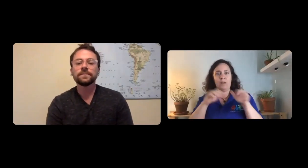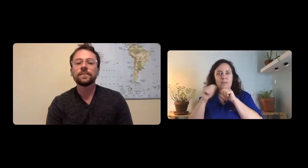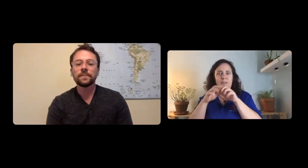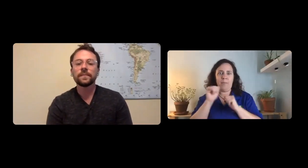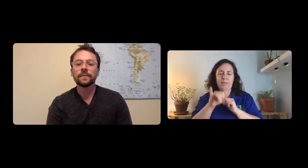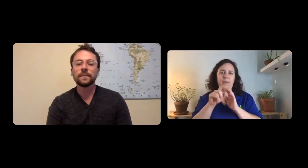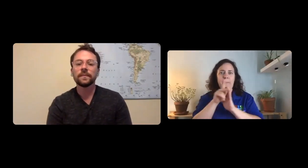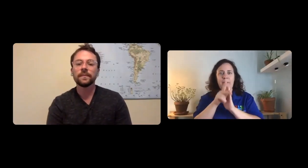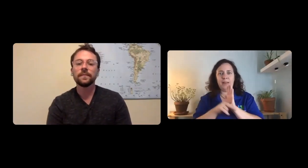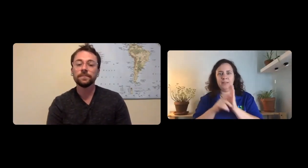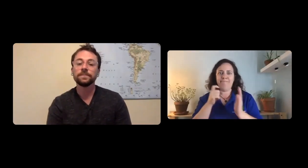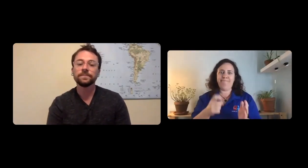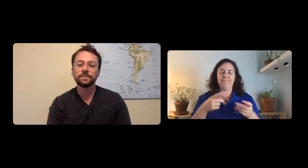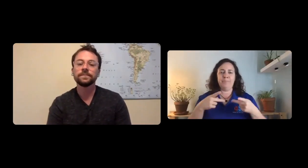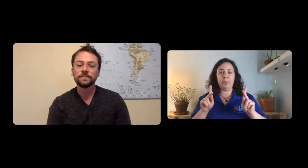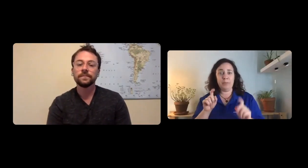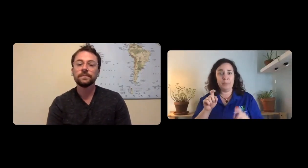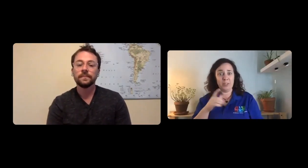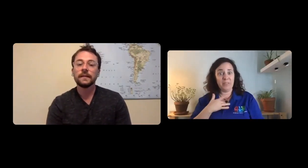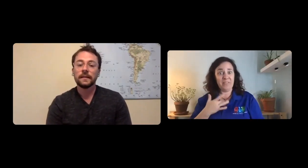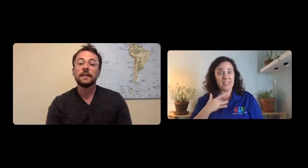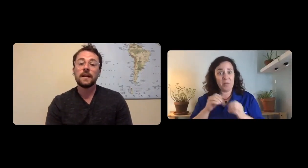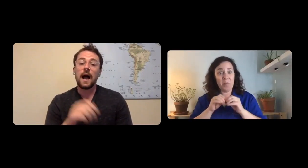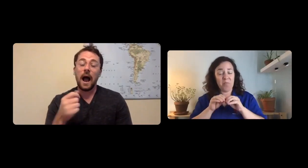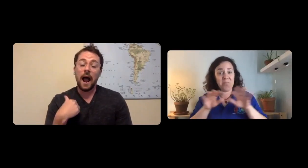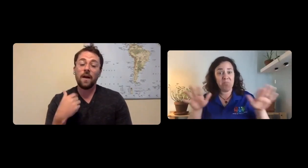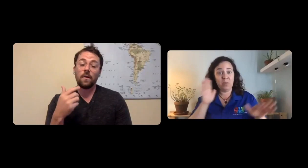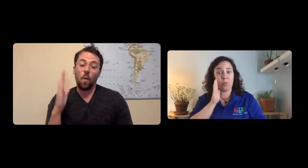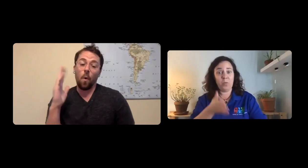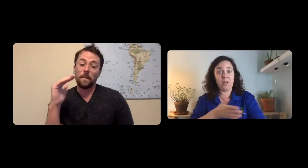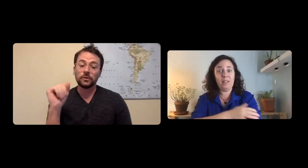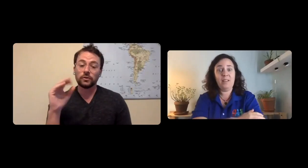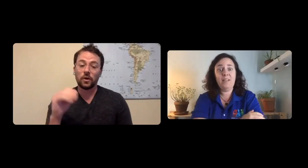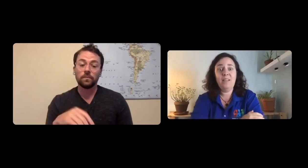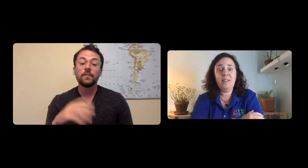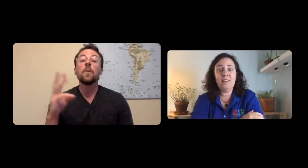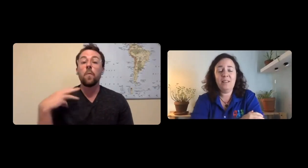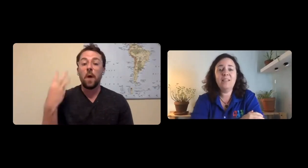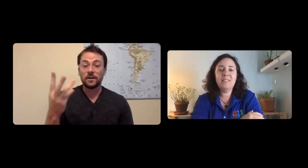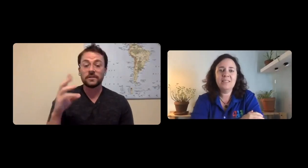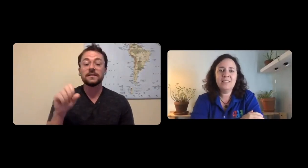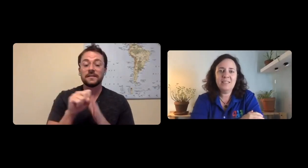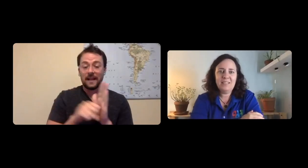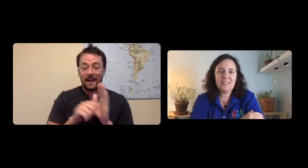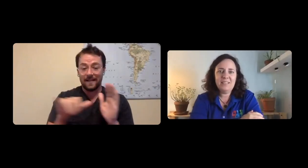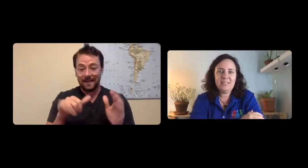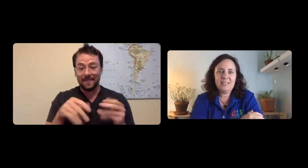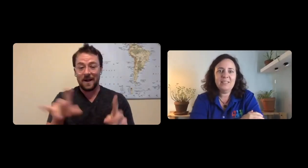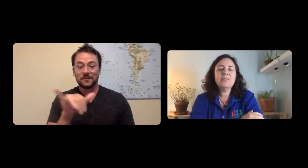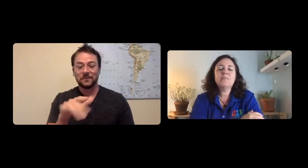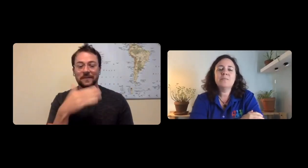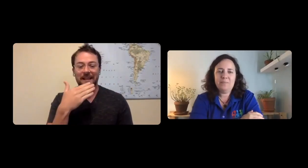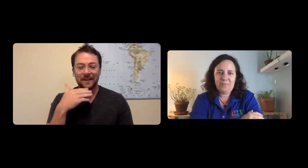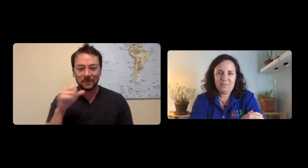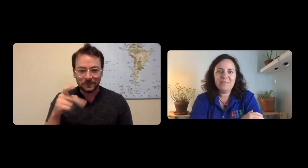> And do you think it's going to take up that policy fairly soon? Is it going to become nationwide?